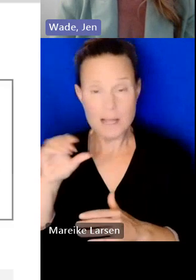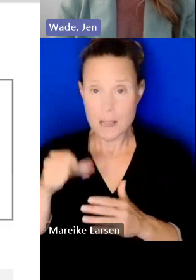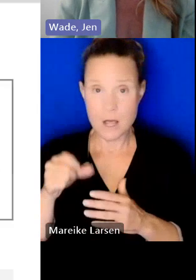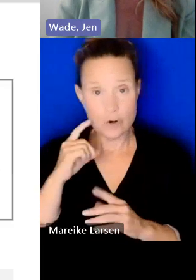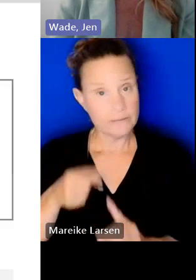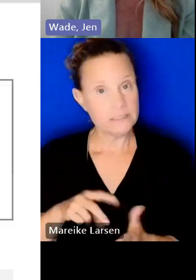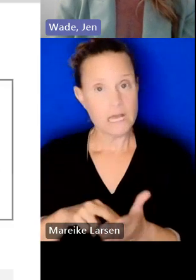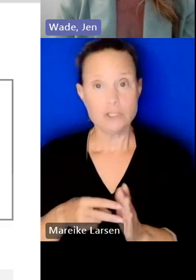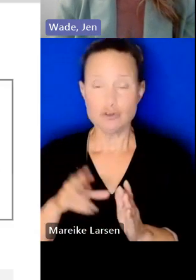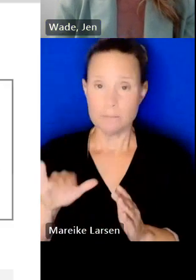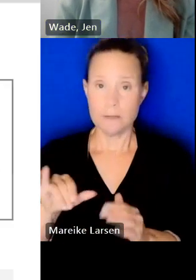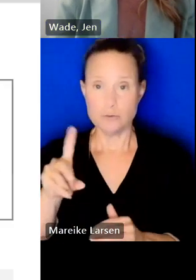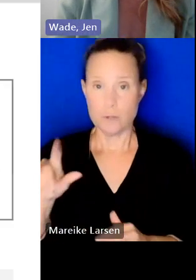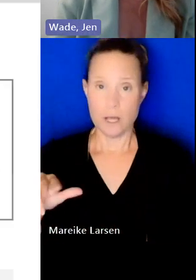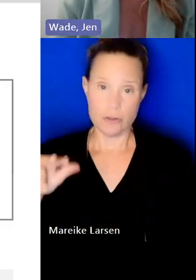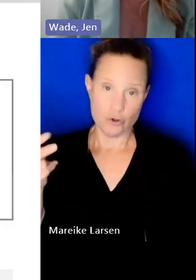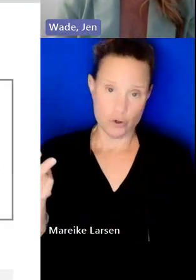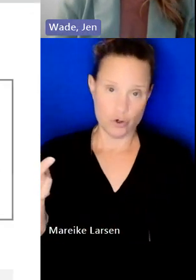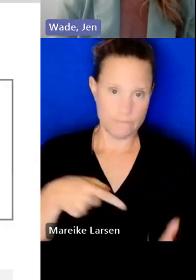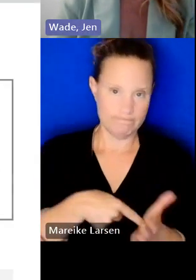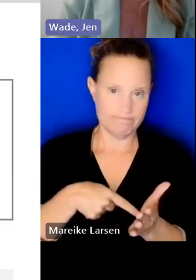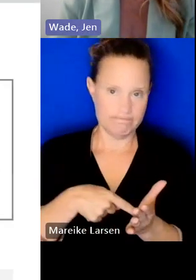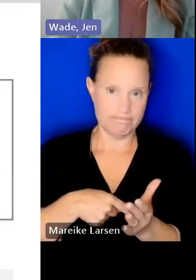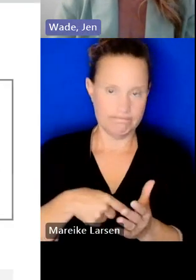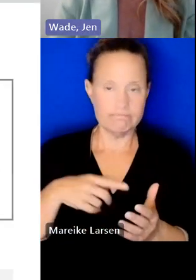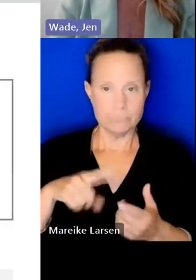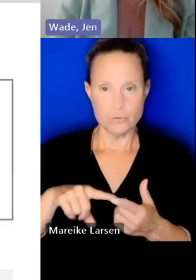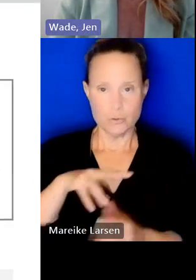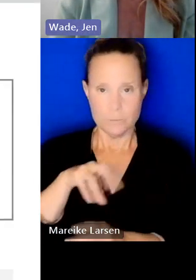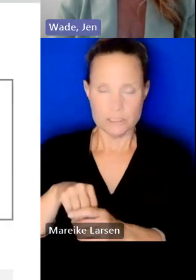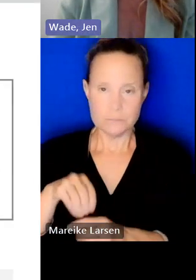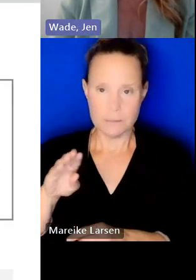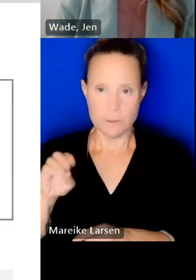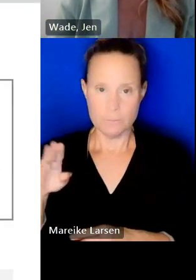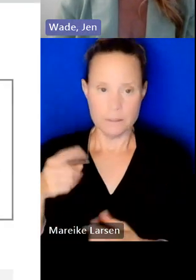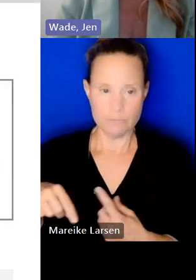letter of intent by again July 3rd to participate in the benefit of the bargain round.